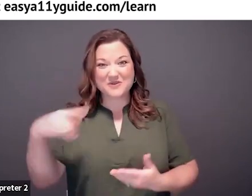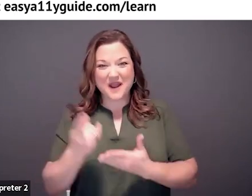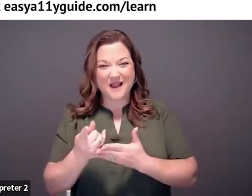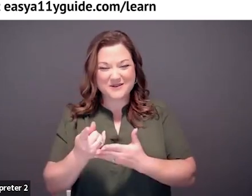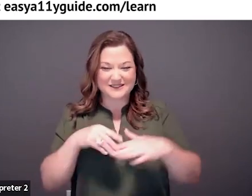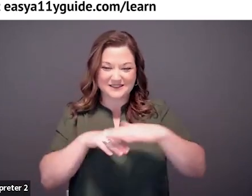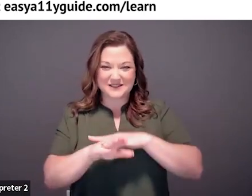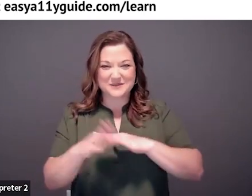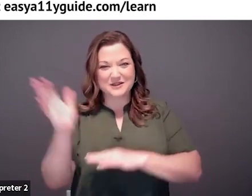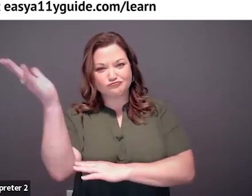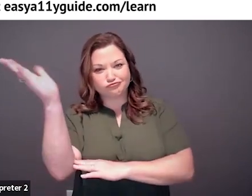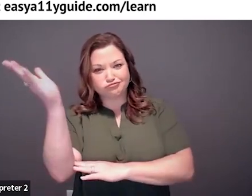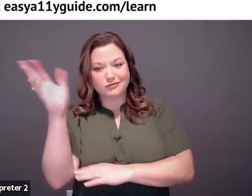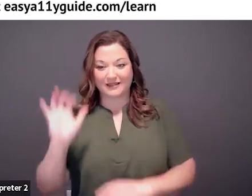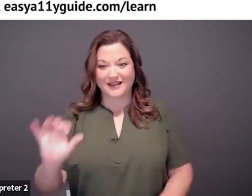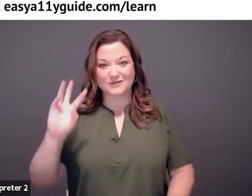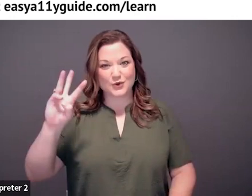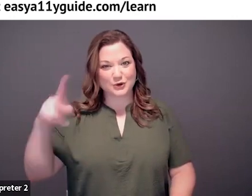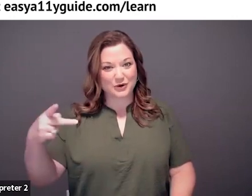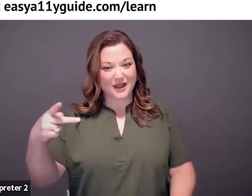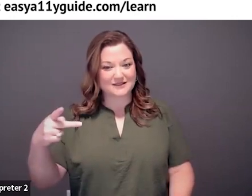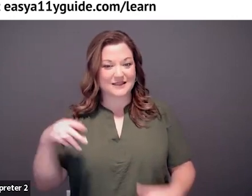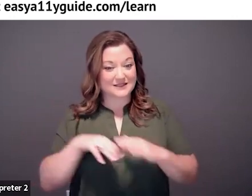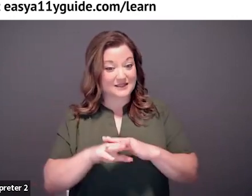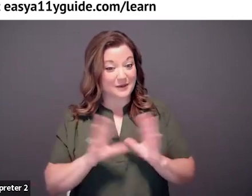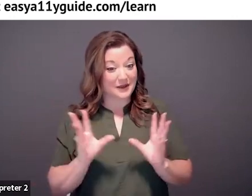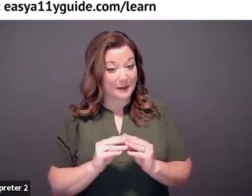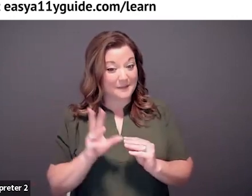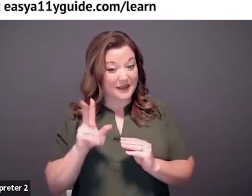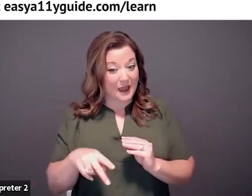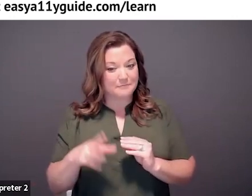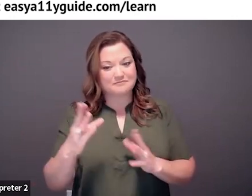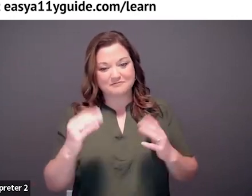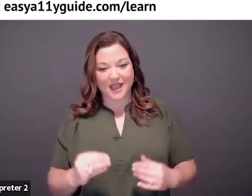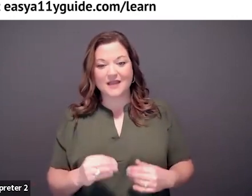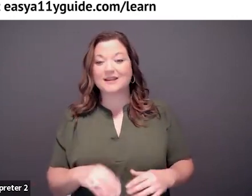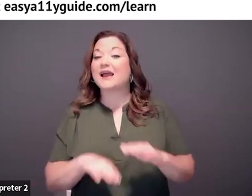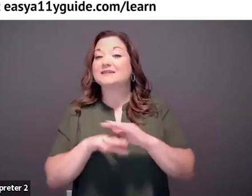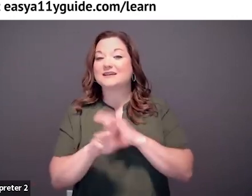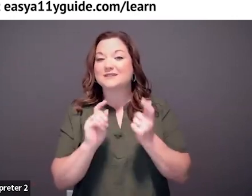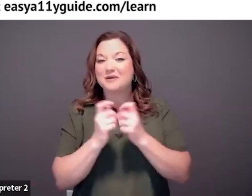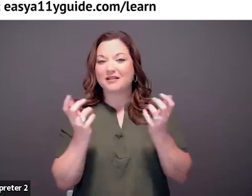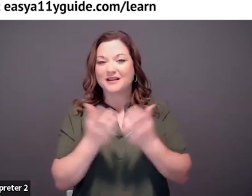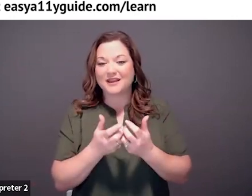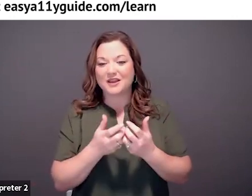This is the WordPress Accessibility Meetup and of course, there's the Accessibility Craft Podcast where the accessibility meetups